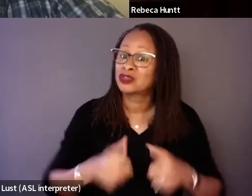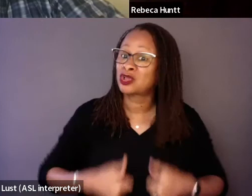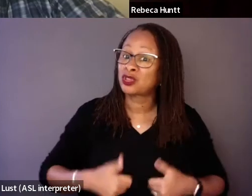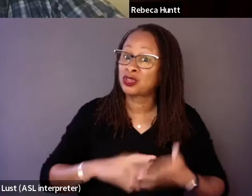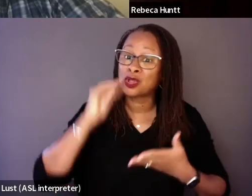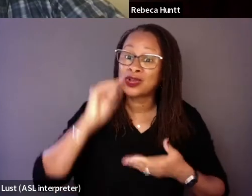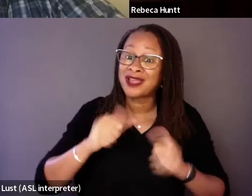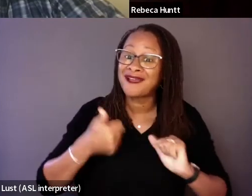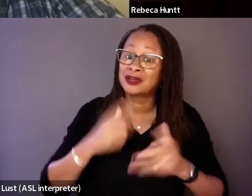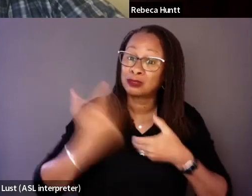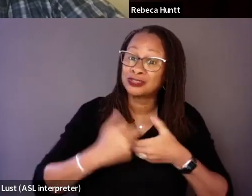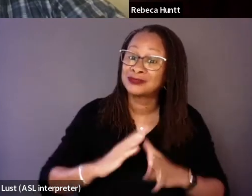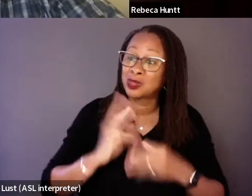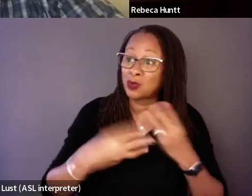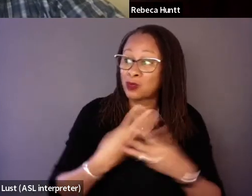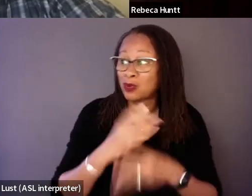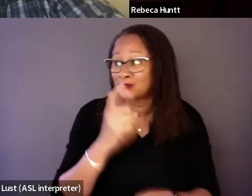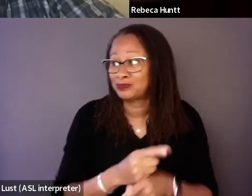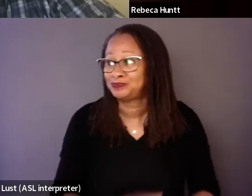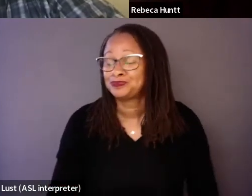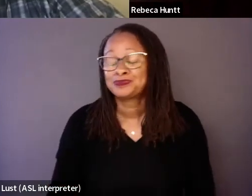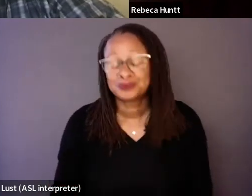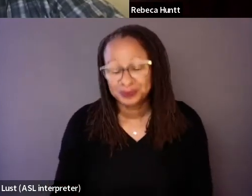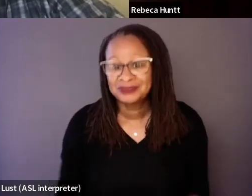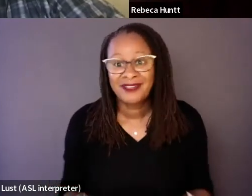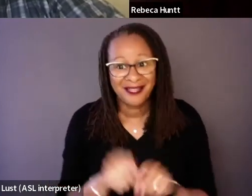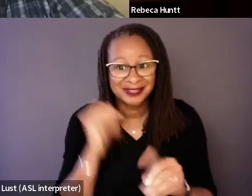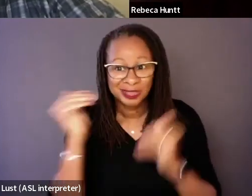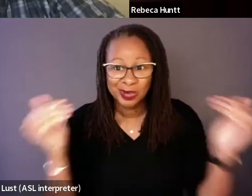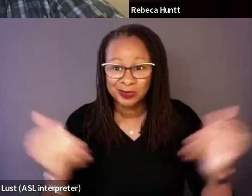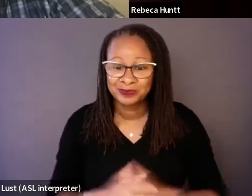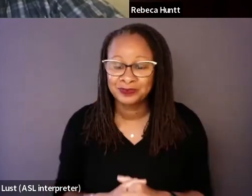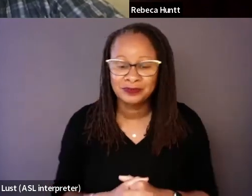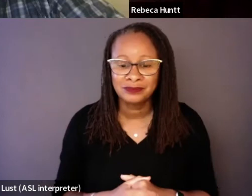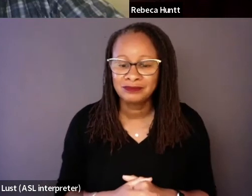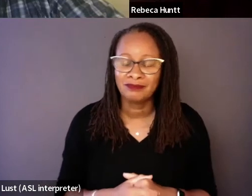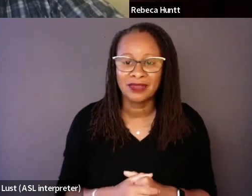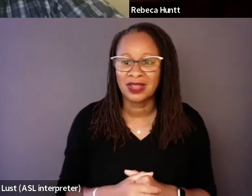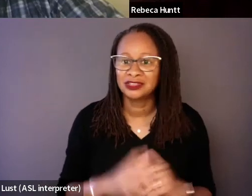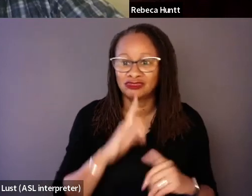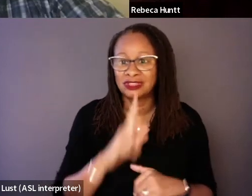participate in the world as an adult. It's an existential coming of age.